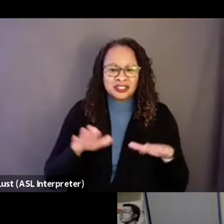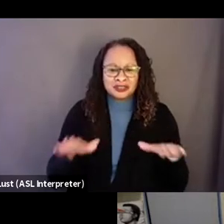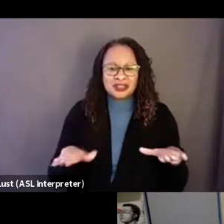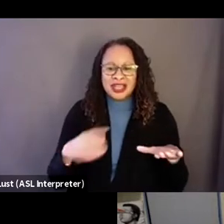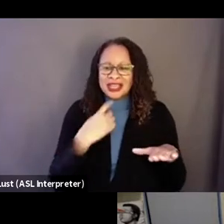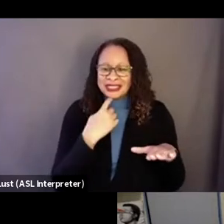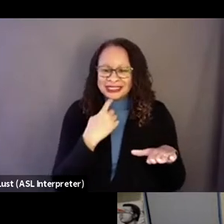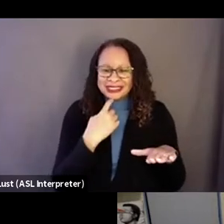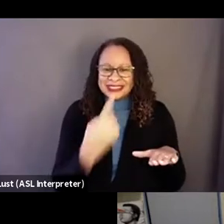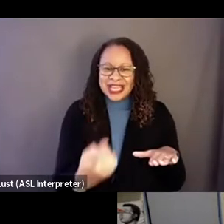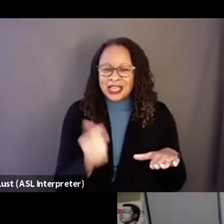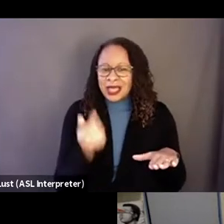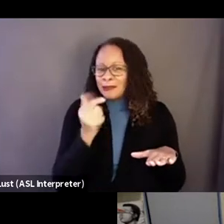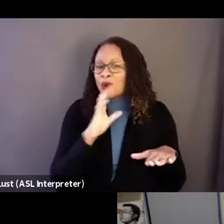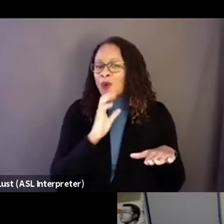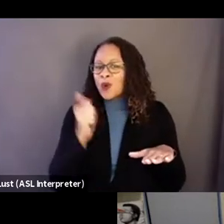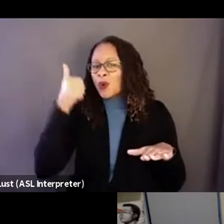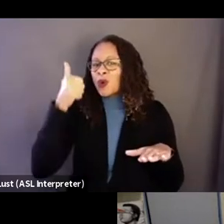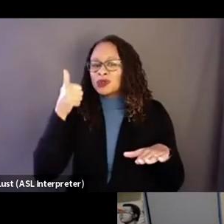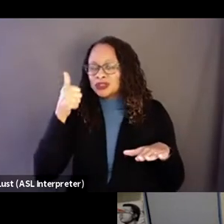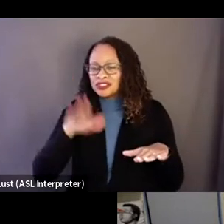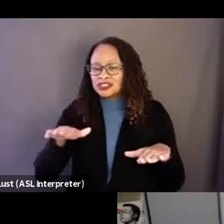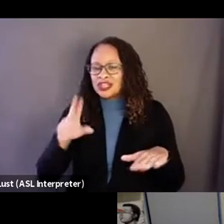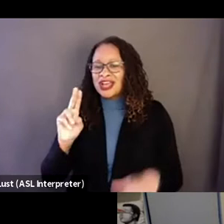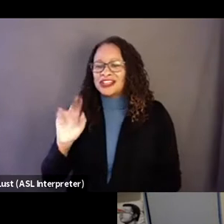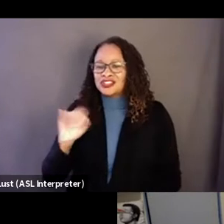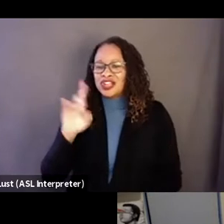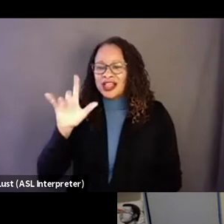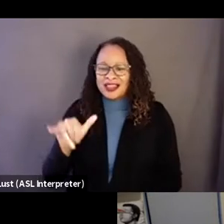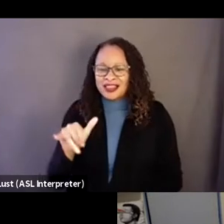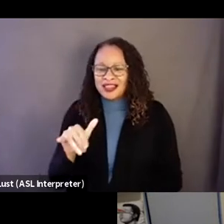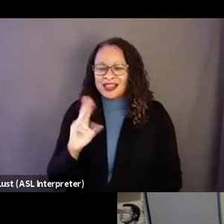a slightly older child, Jelly, who is Nunu and Patrick's granddaughter